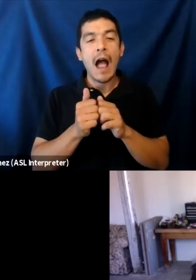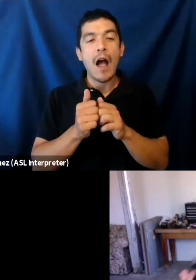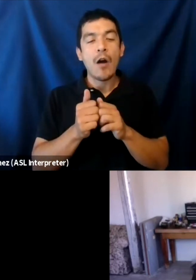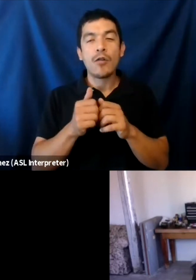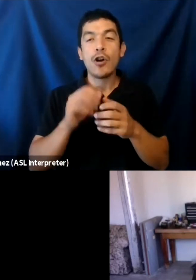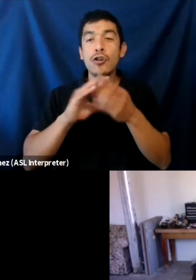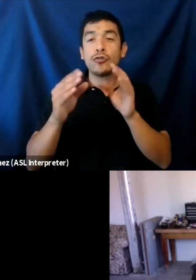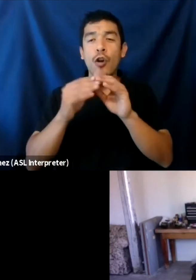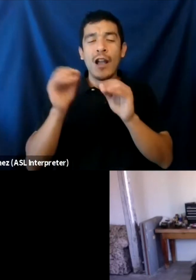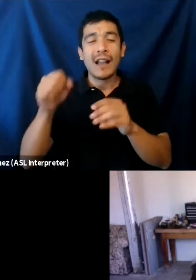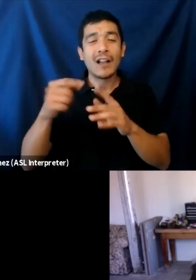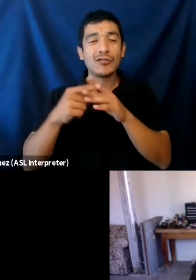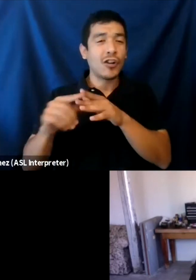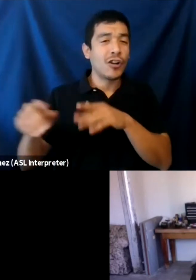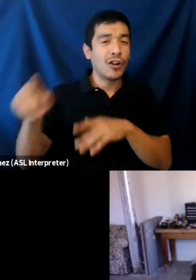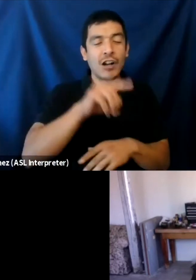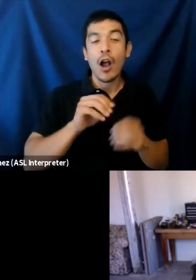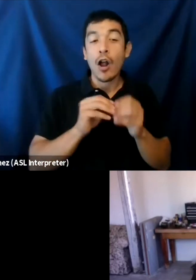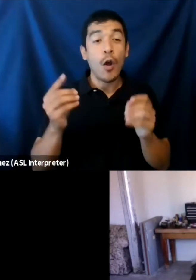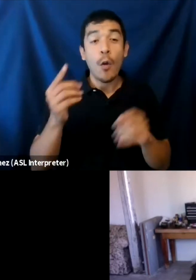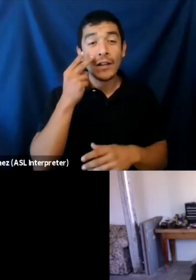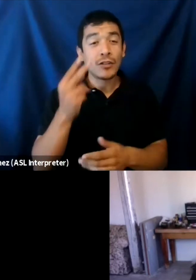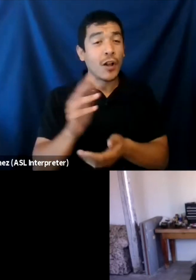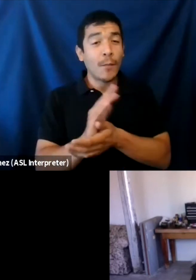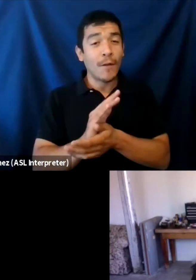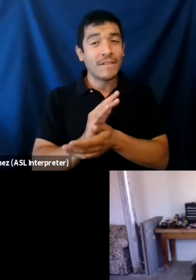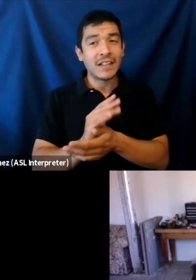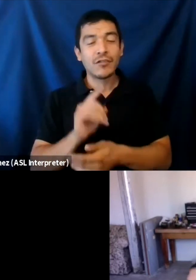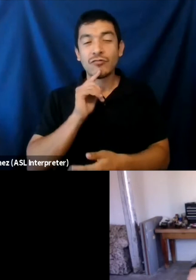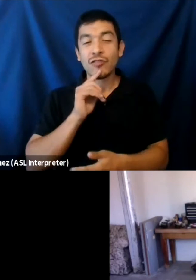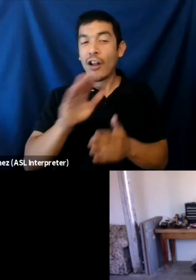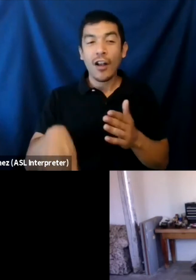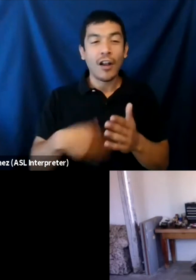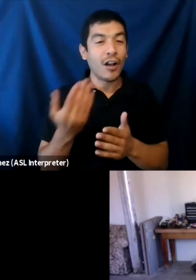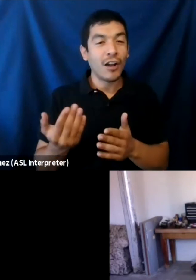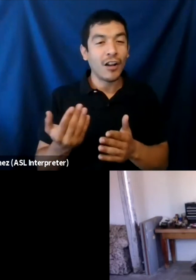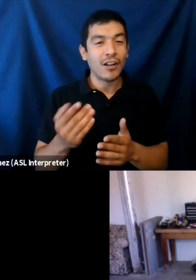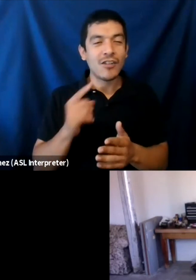'cause no one thought a film, it was all like just a really small example of that,